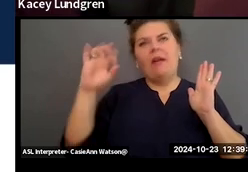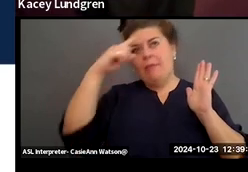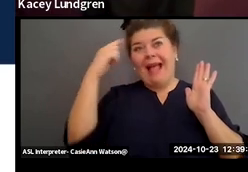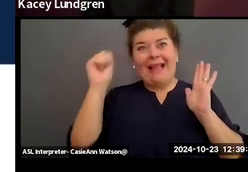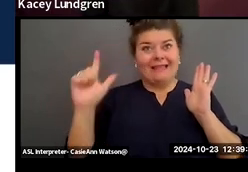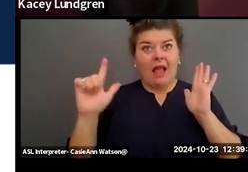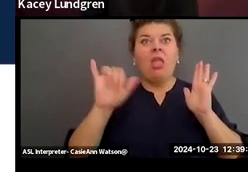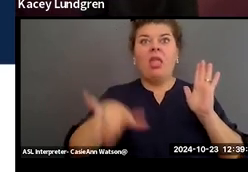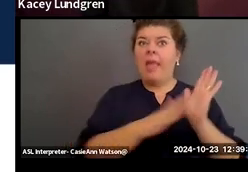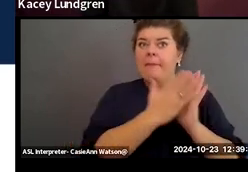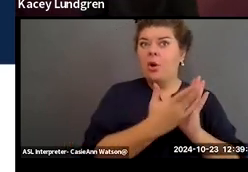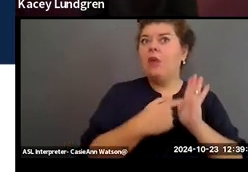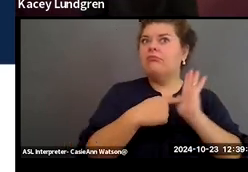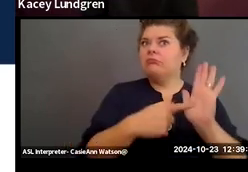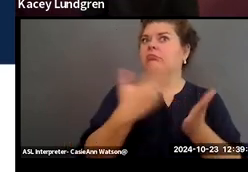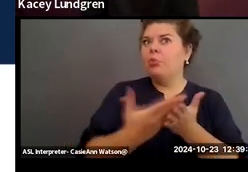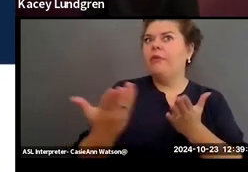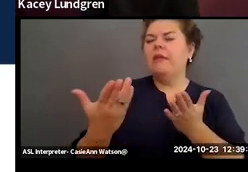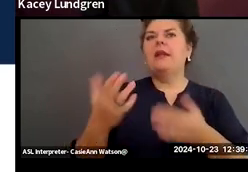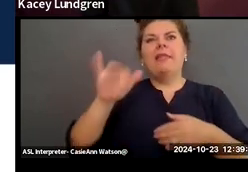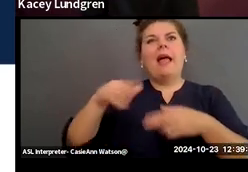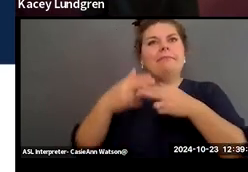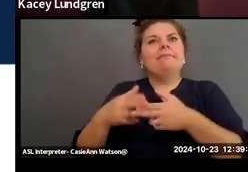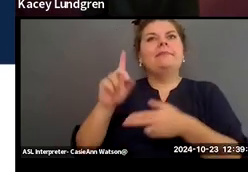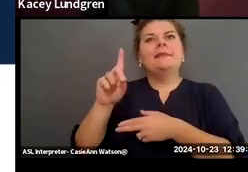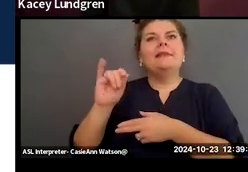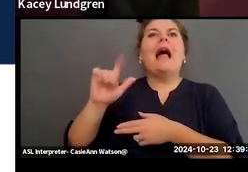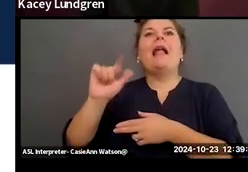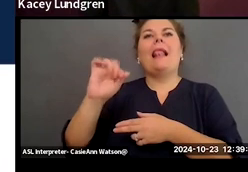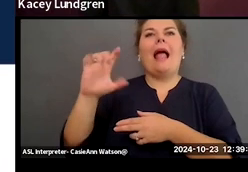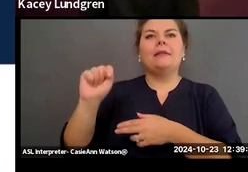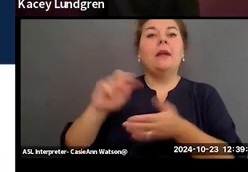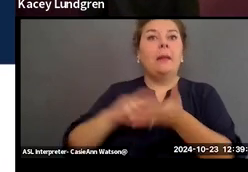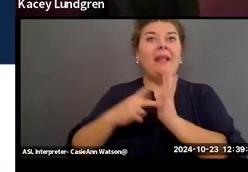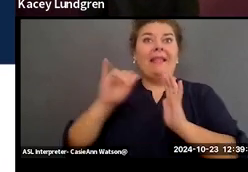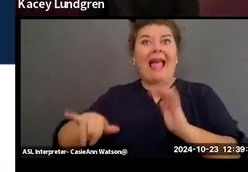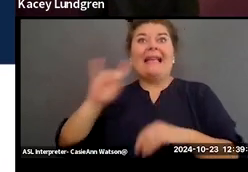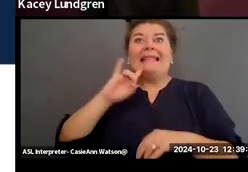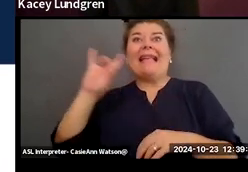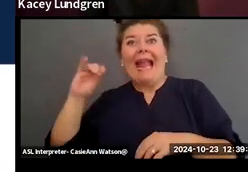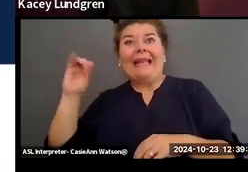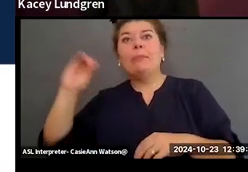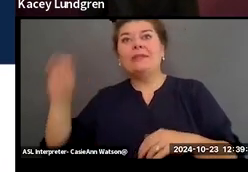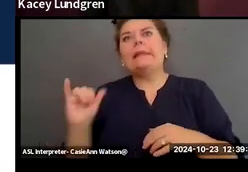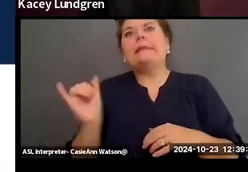Black ASL was shown to be a dialect, which means that it's at least 80% similar or more to ASL.